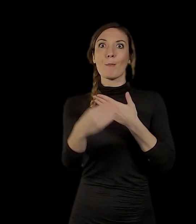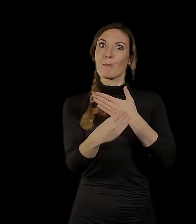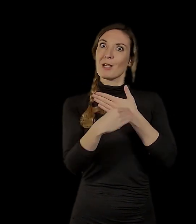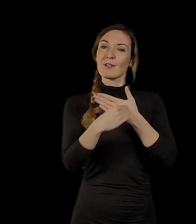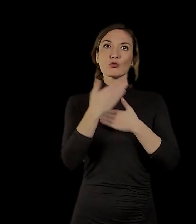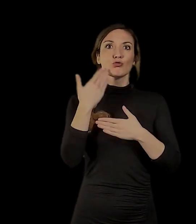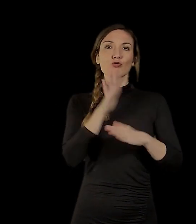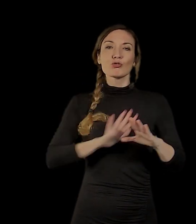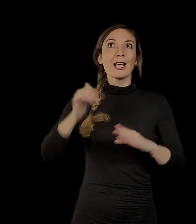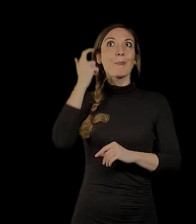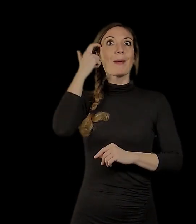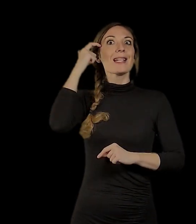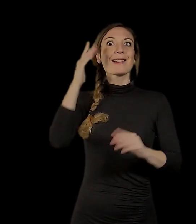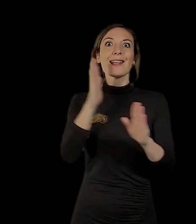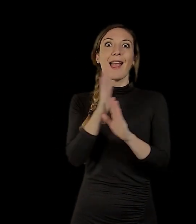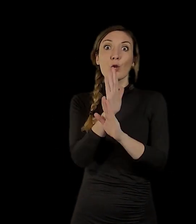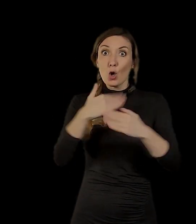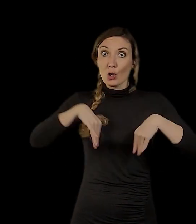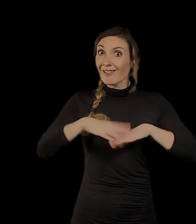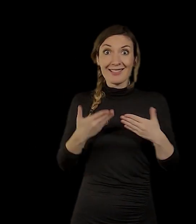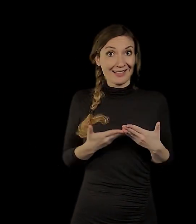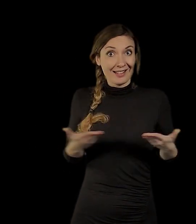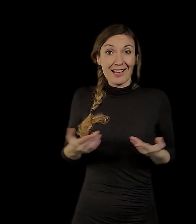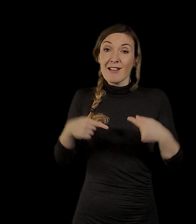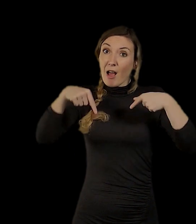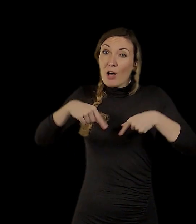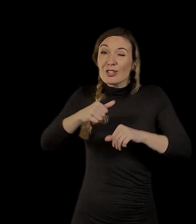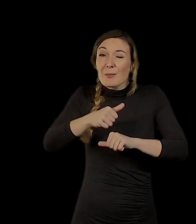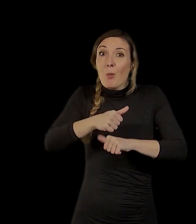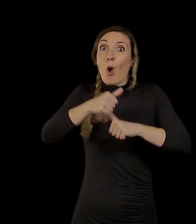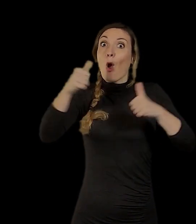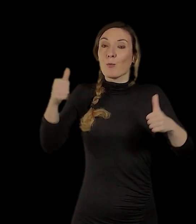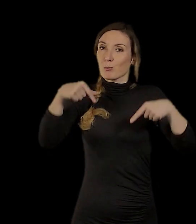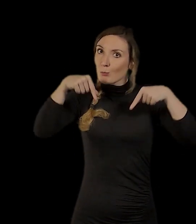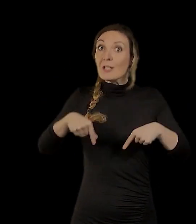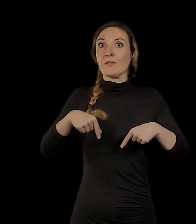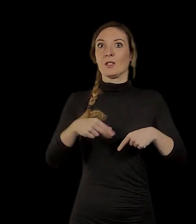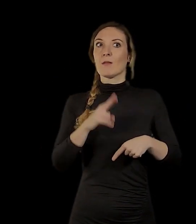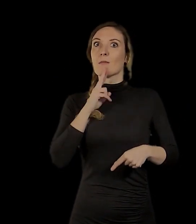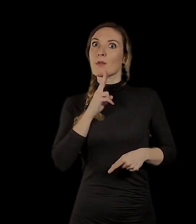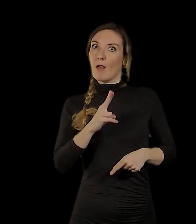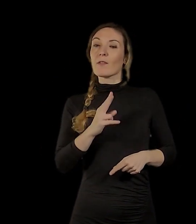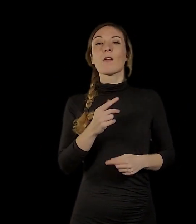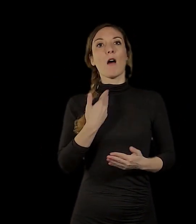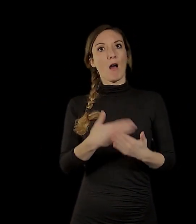we wanted to create within the entire territory. To create some kind of hierarchy of communities,